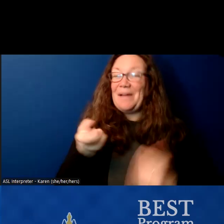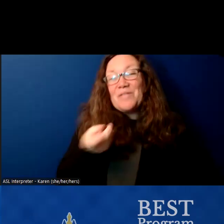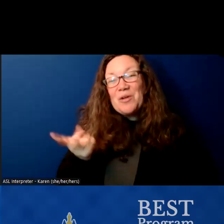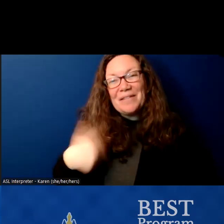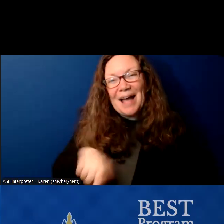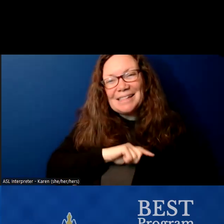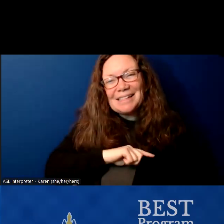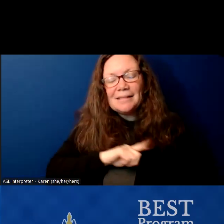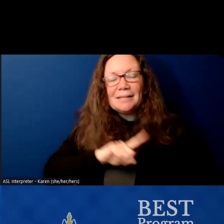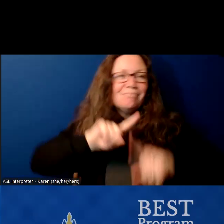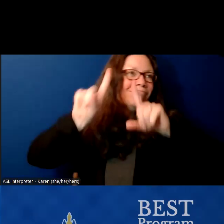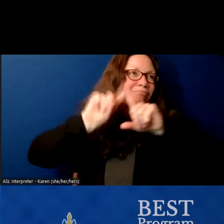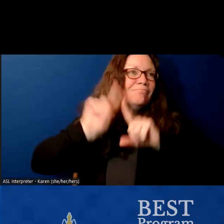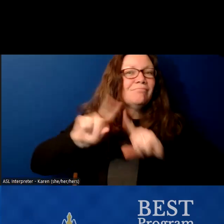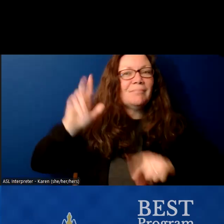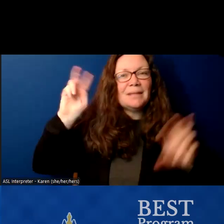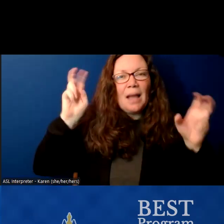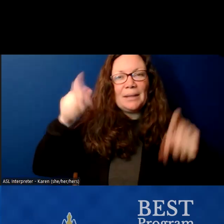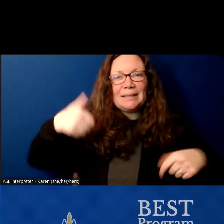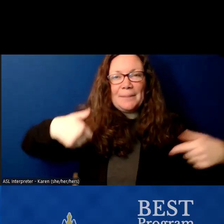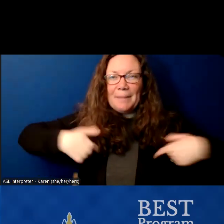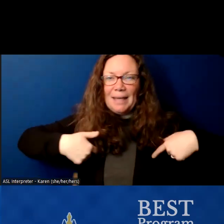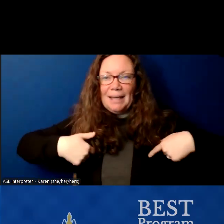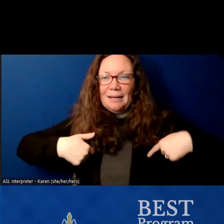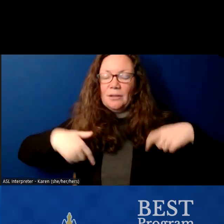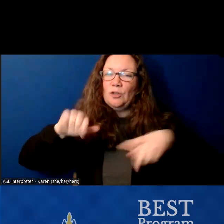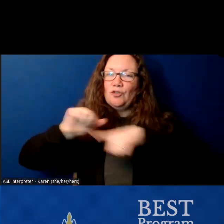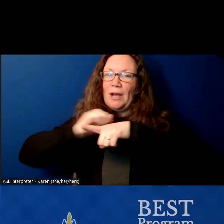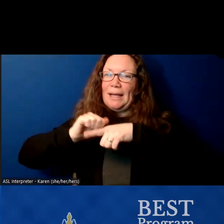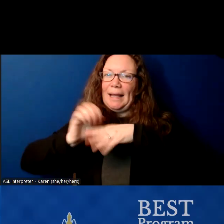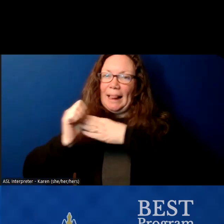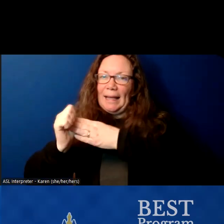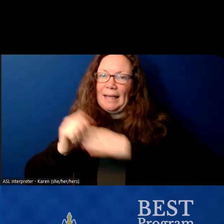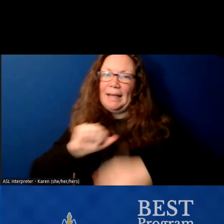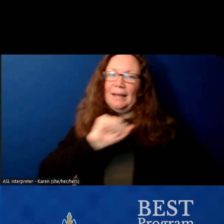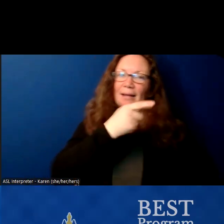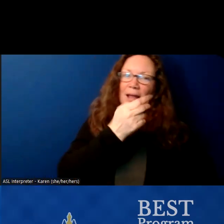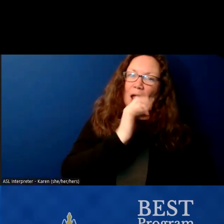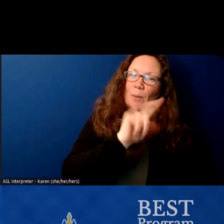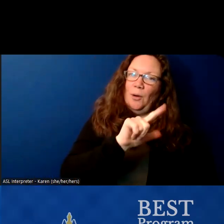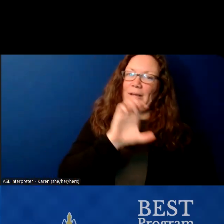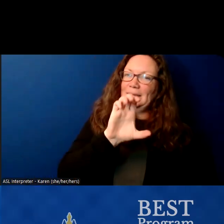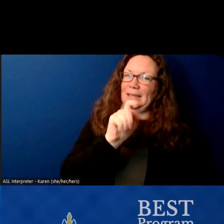including myself, the best training lead, and April, McCabe city, our learning and development manager.